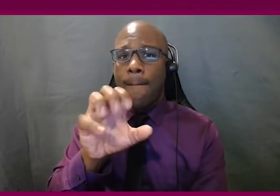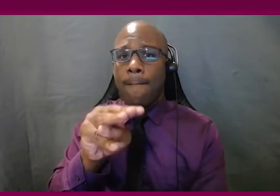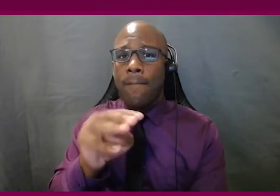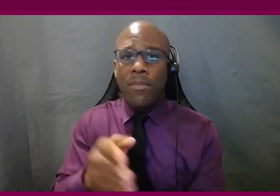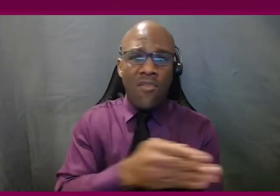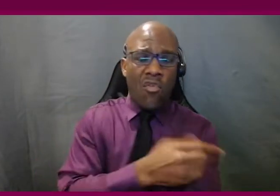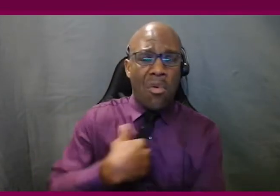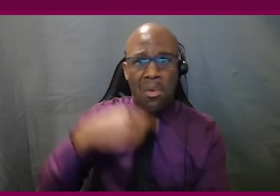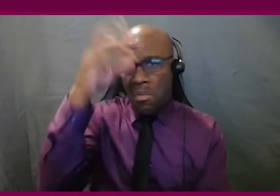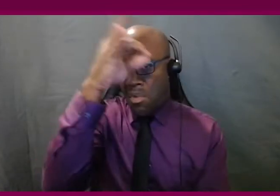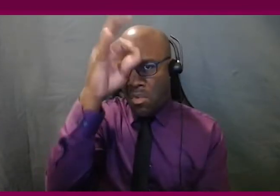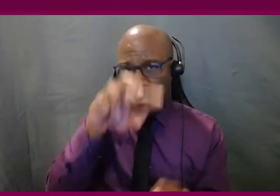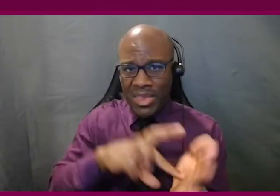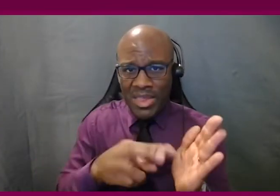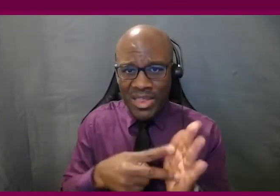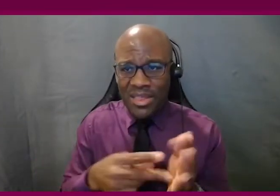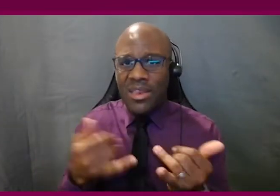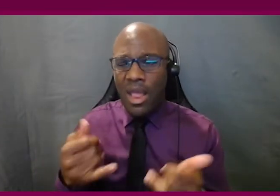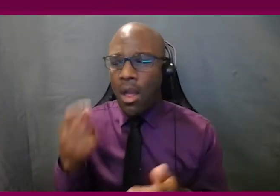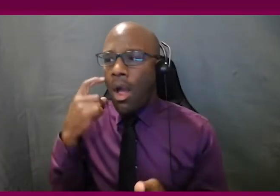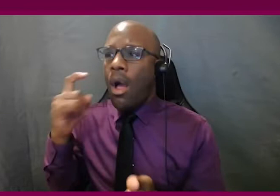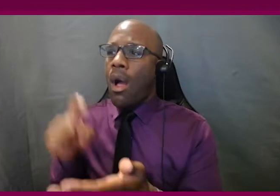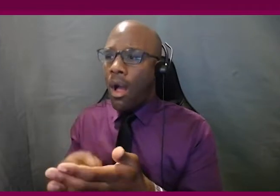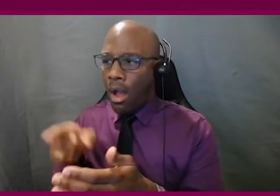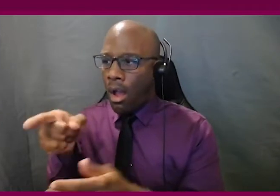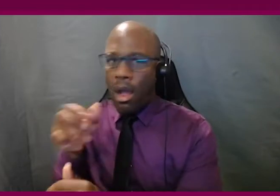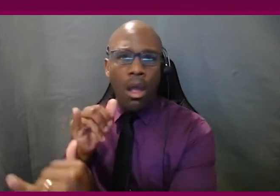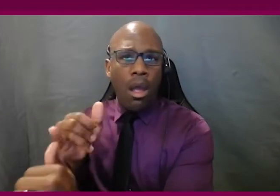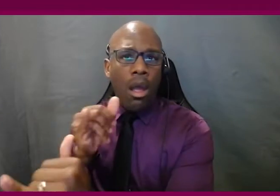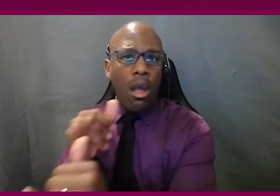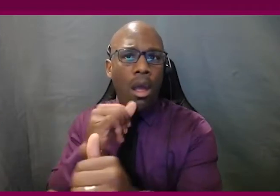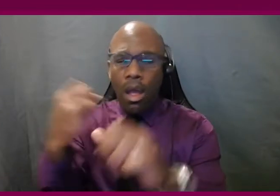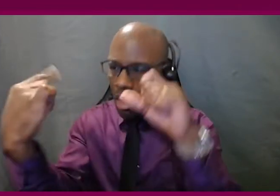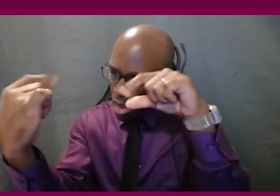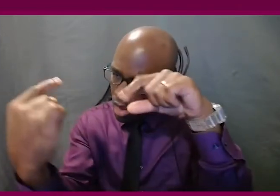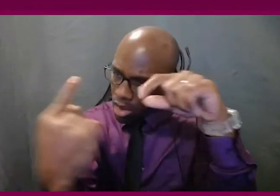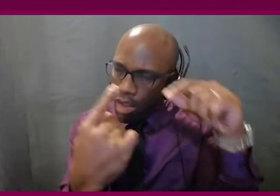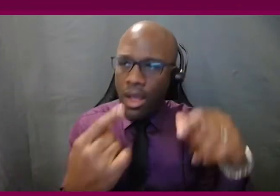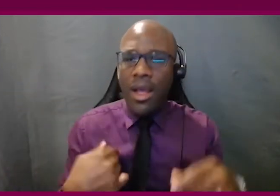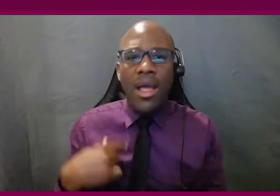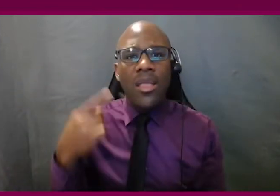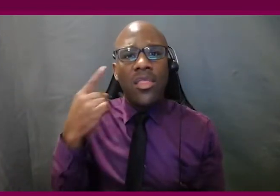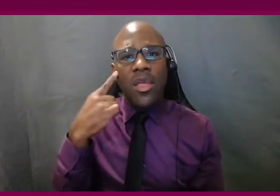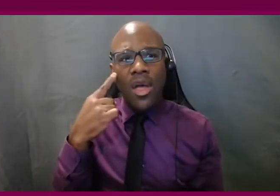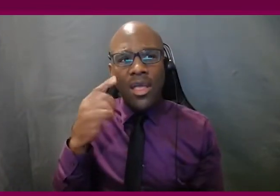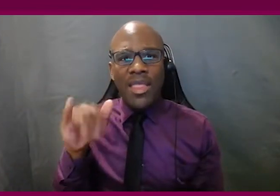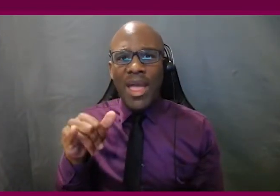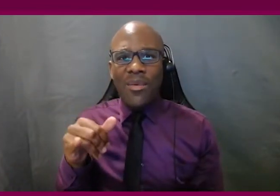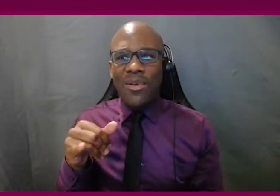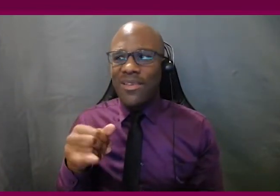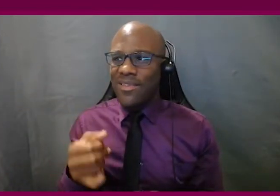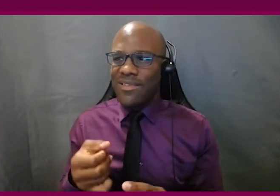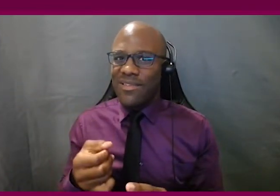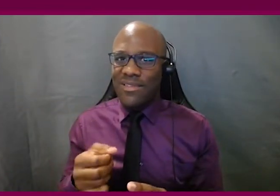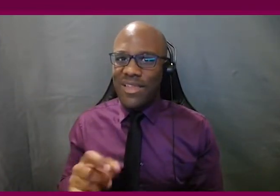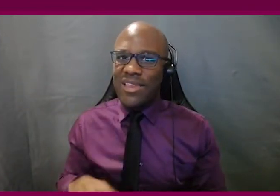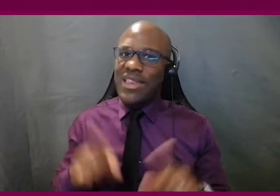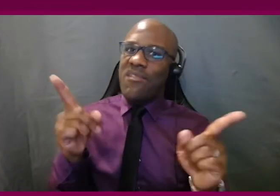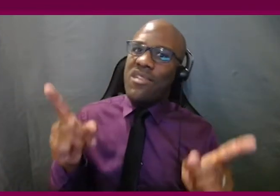that I thought were just totally bizarre and unique to me. Bri Beck: And then when I went to graduate school for